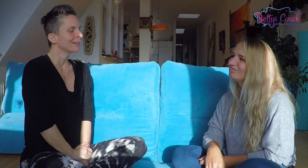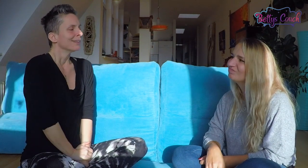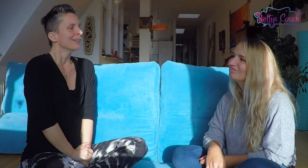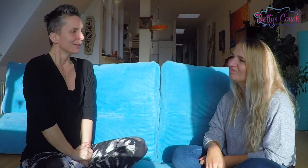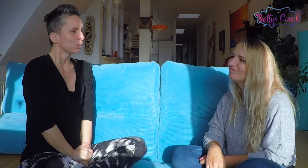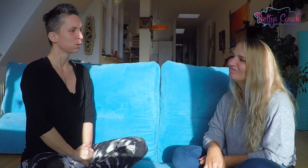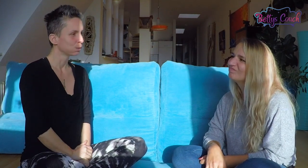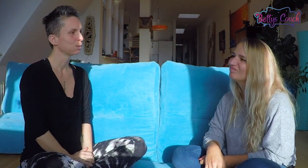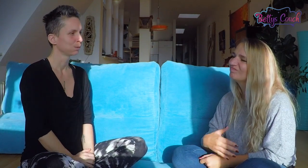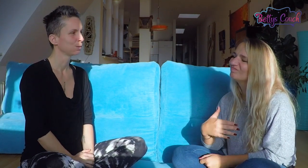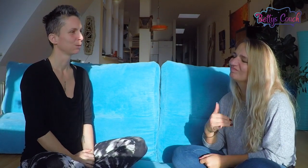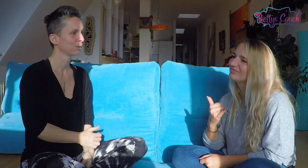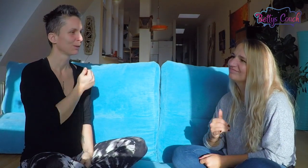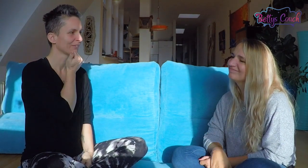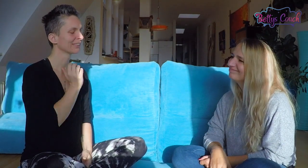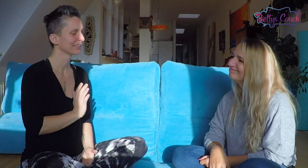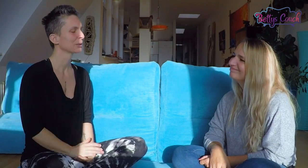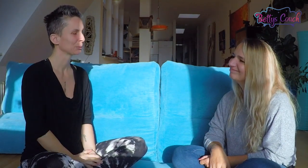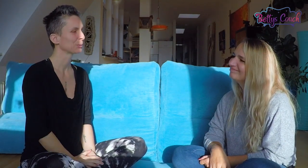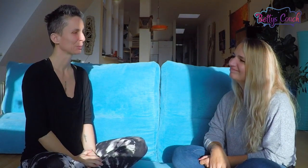Betty: It's really hefty.